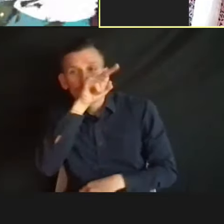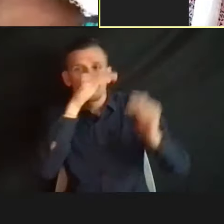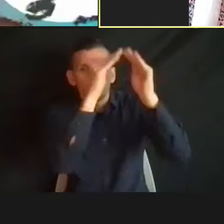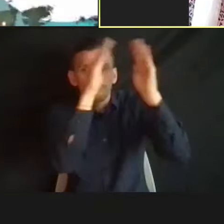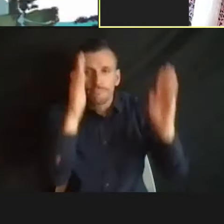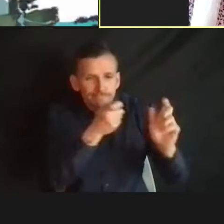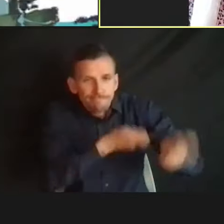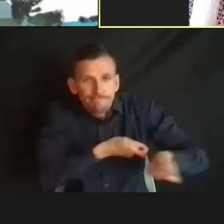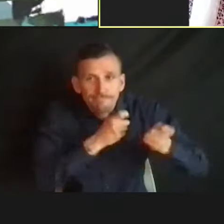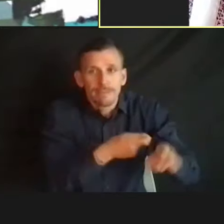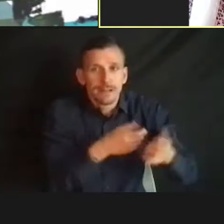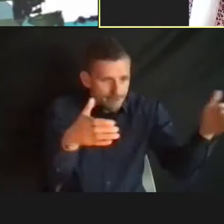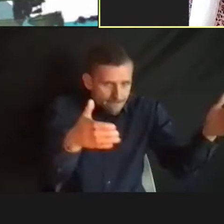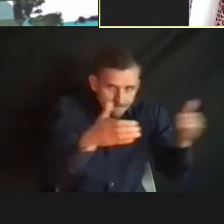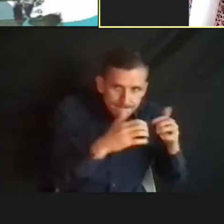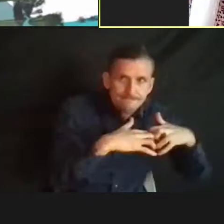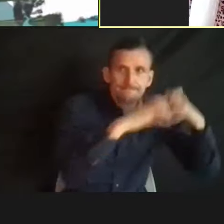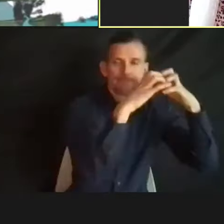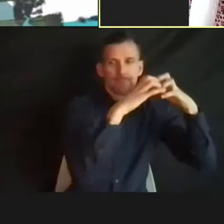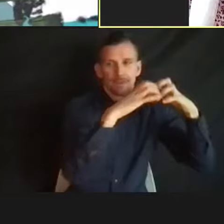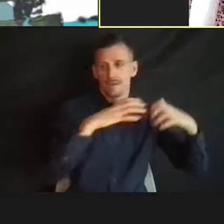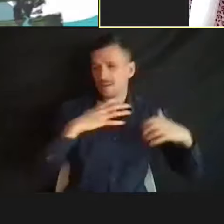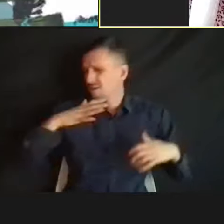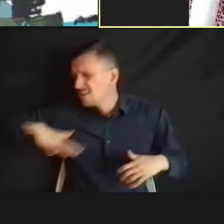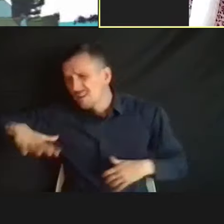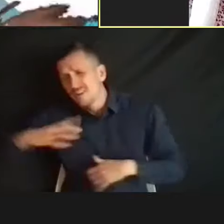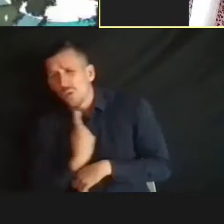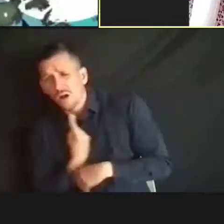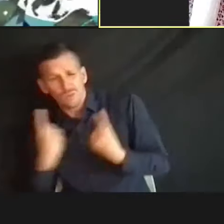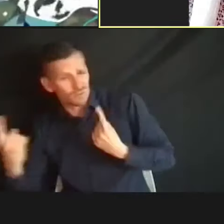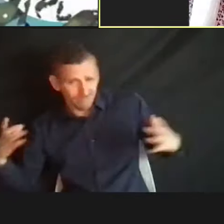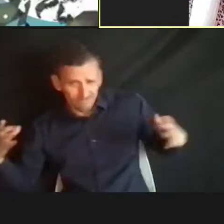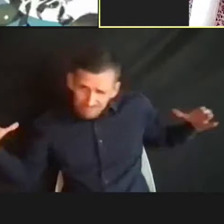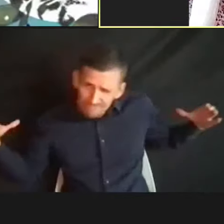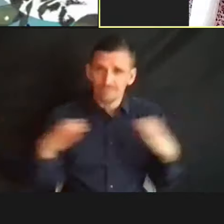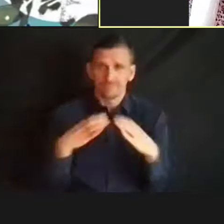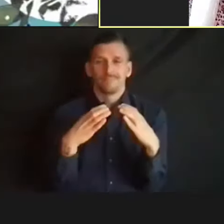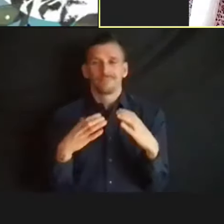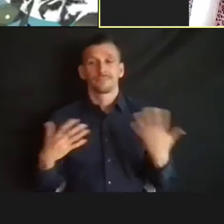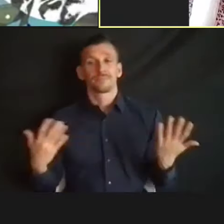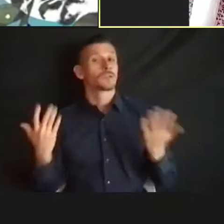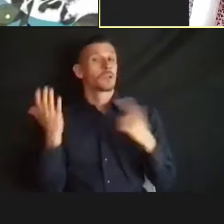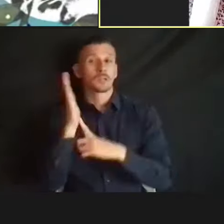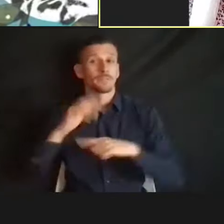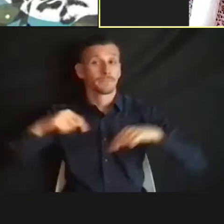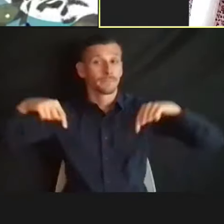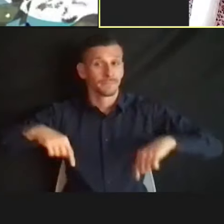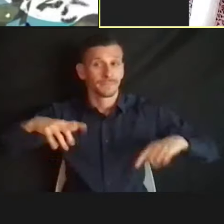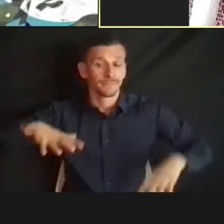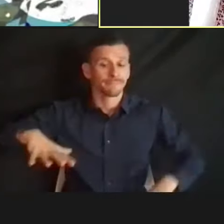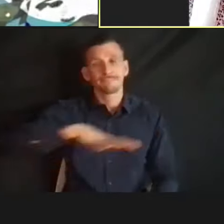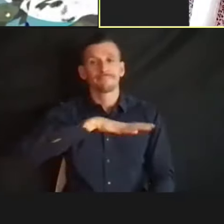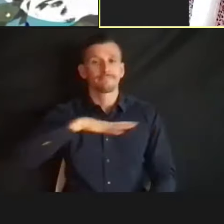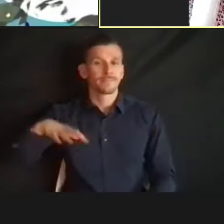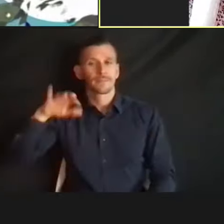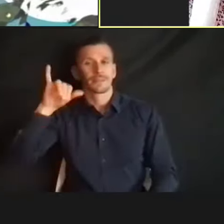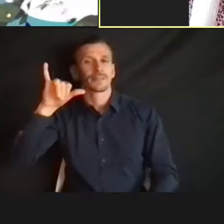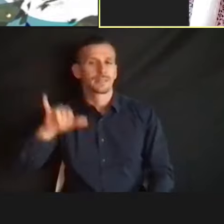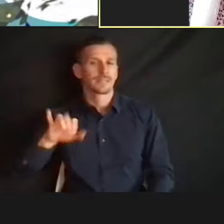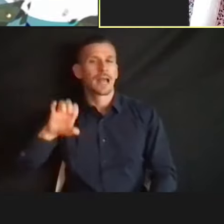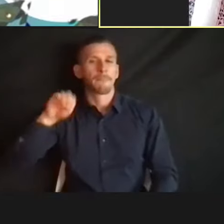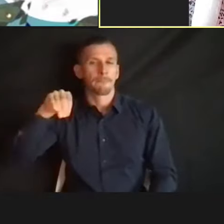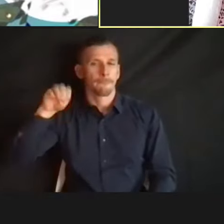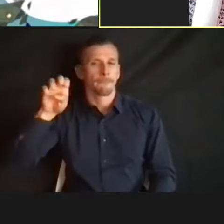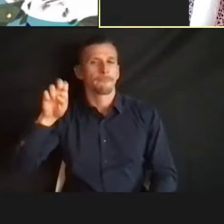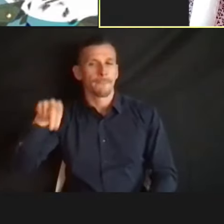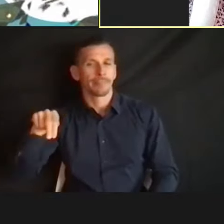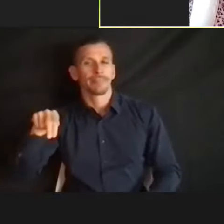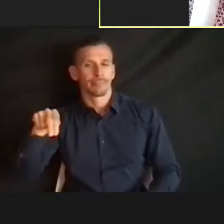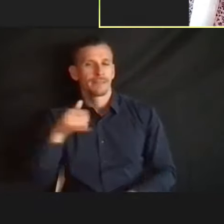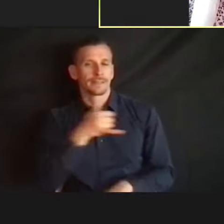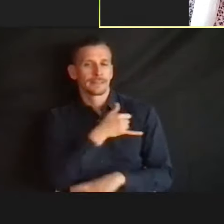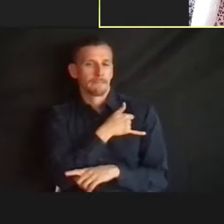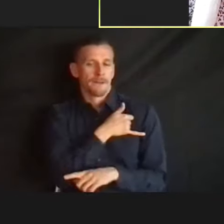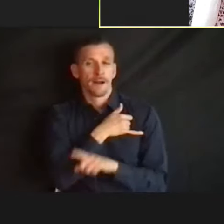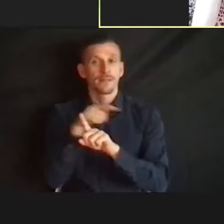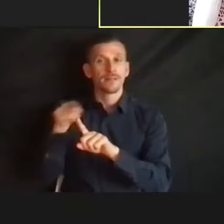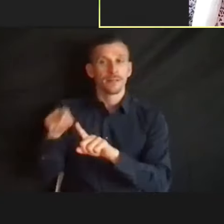sector. For example, in Yemen we implemented some technical solutions. For example, we started using